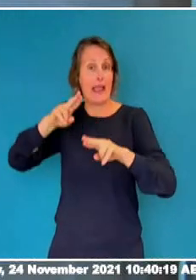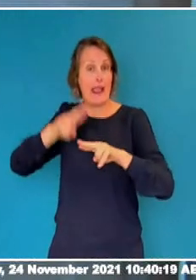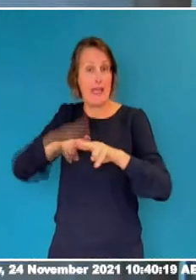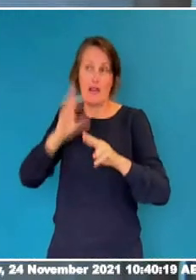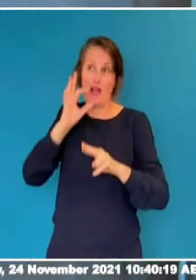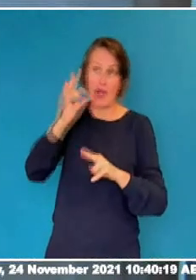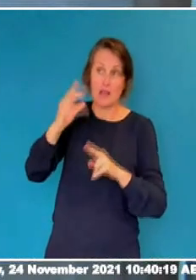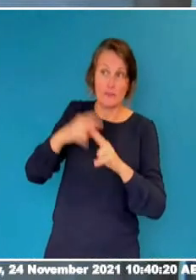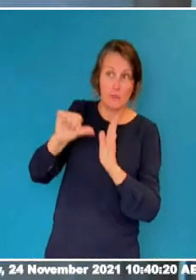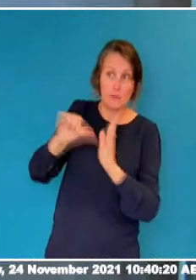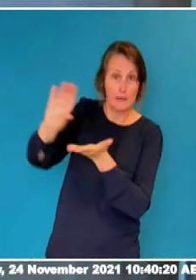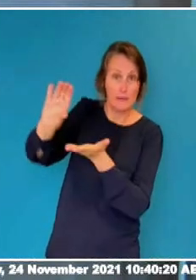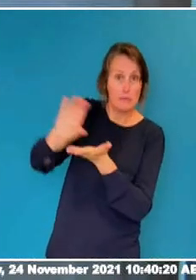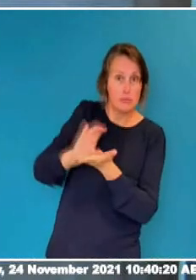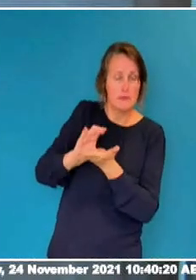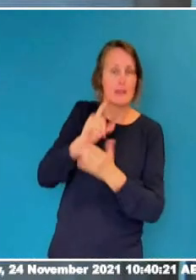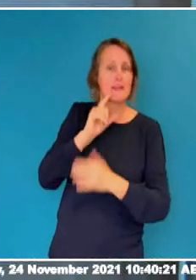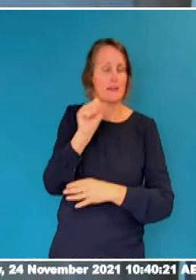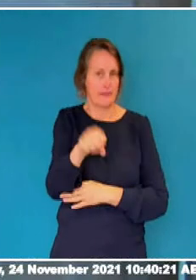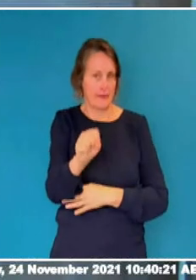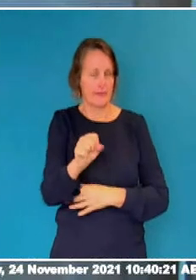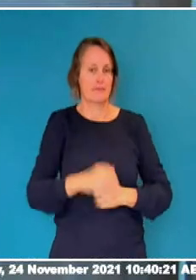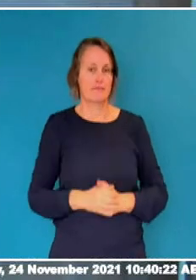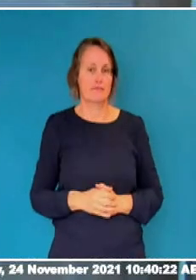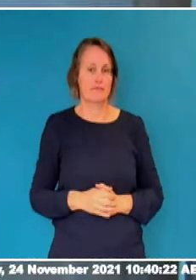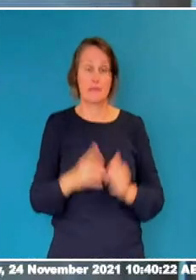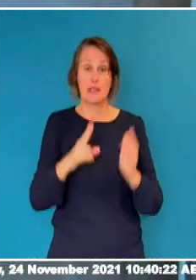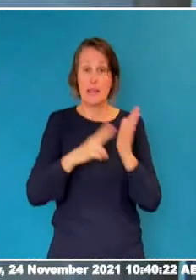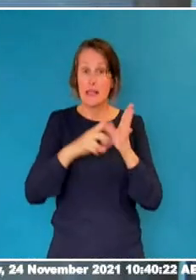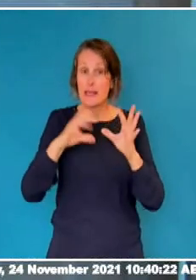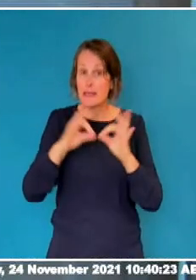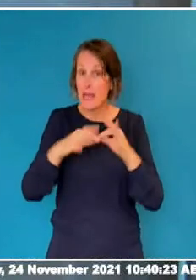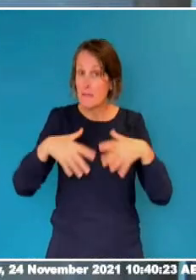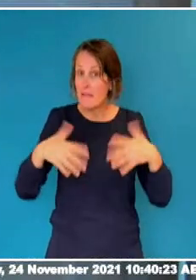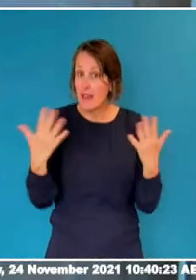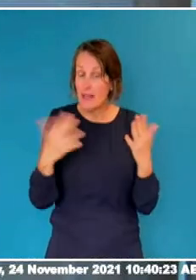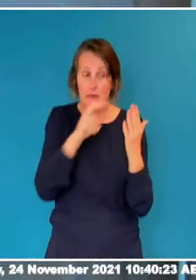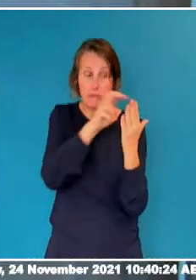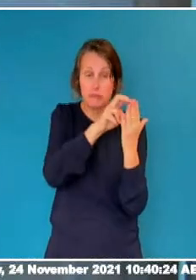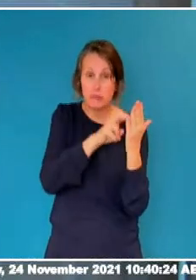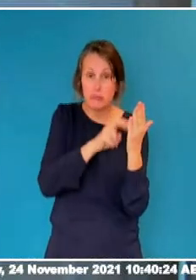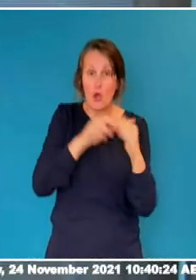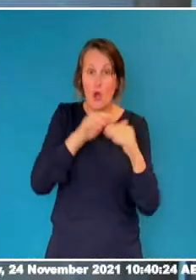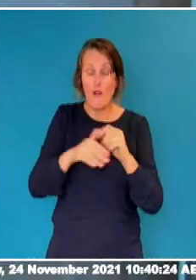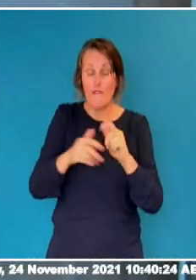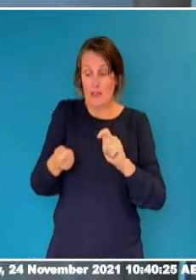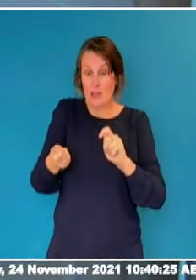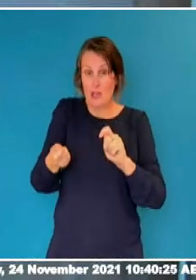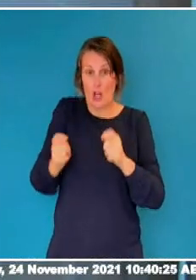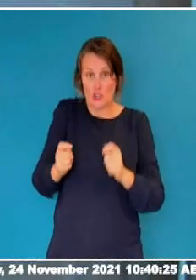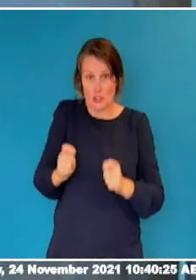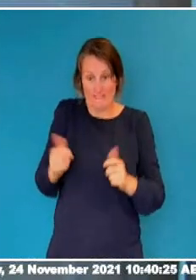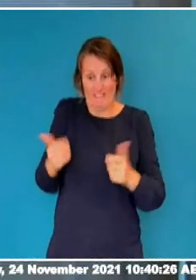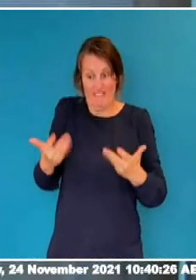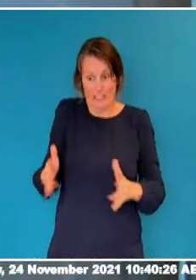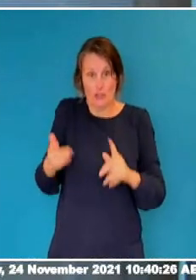Does NAB have any records of adjustments that were made and how much they